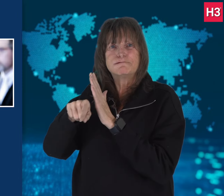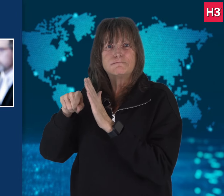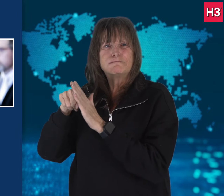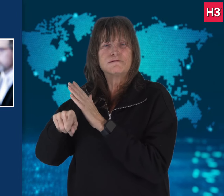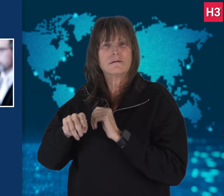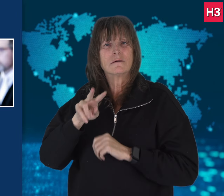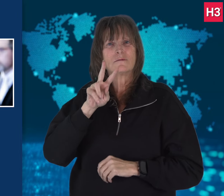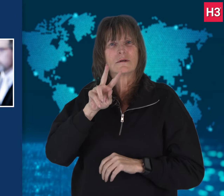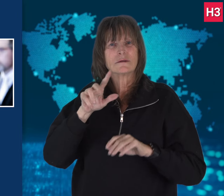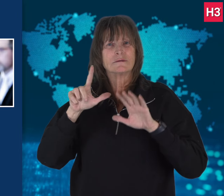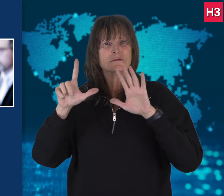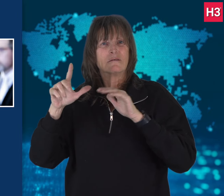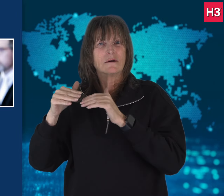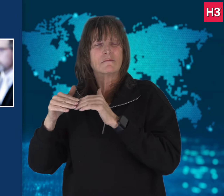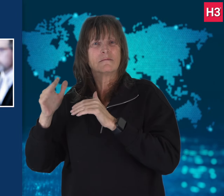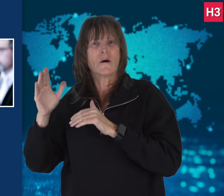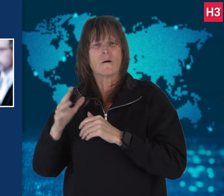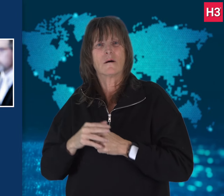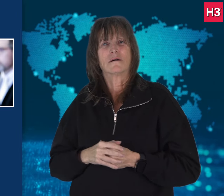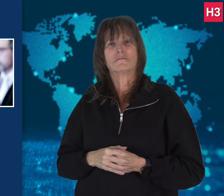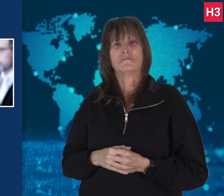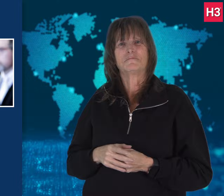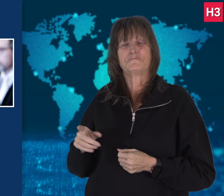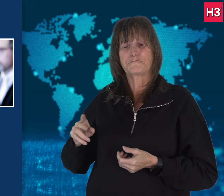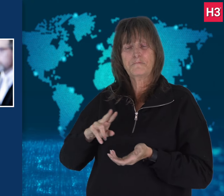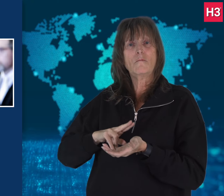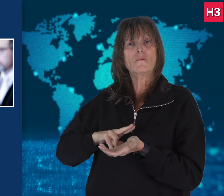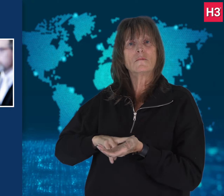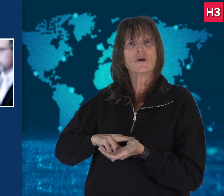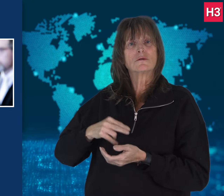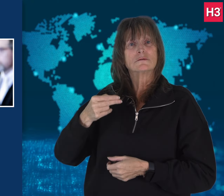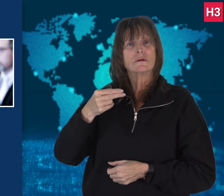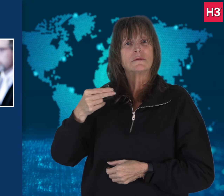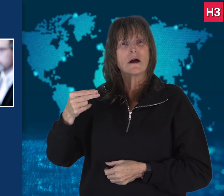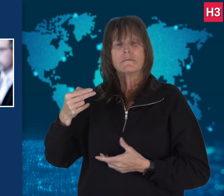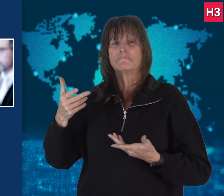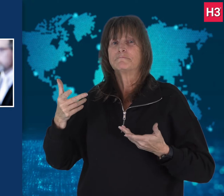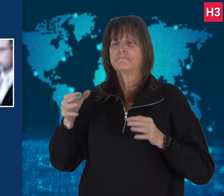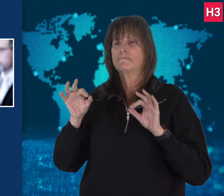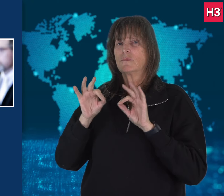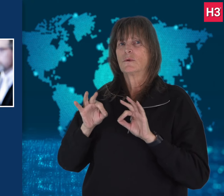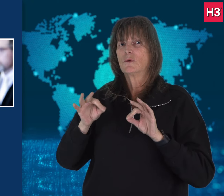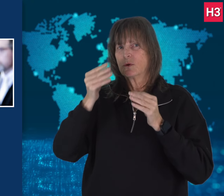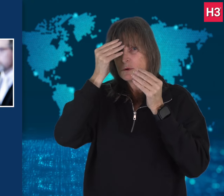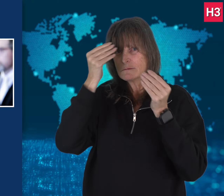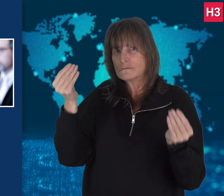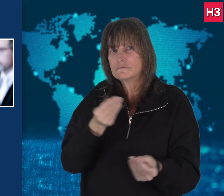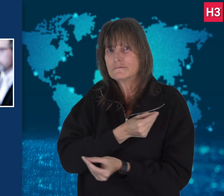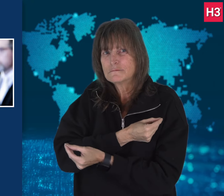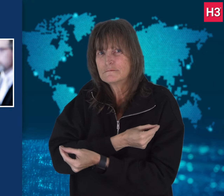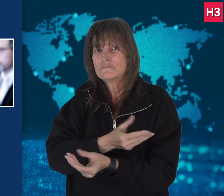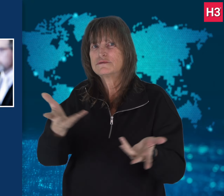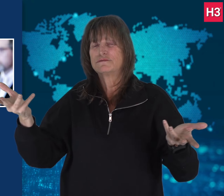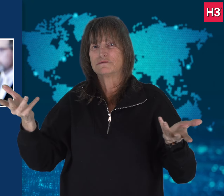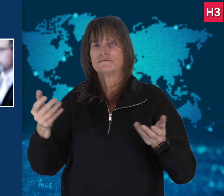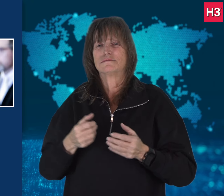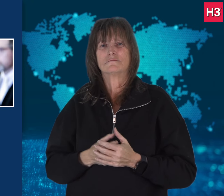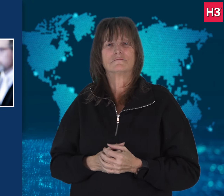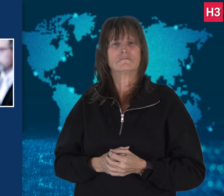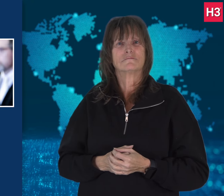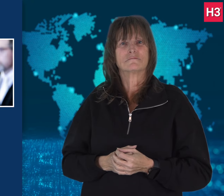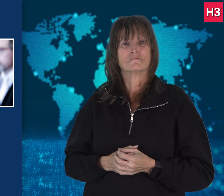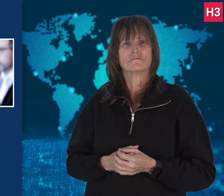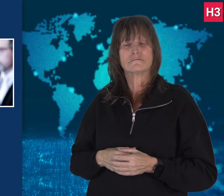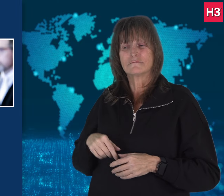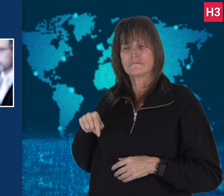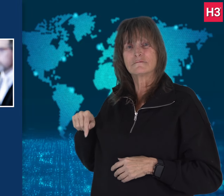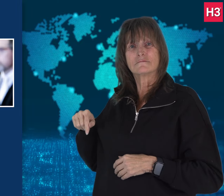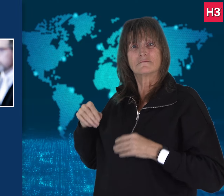not been shared with the public. Prosecutors say he gave patients drugs